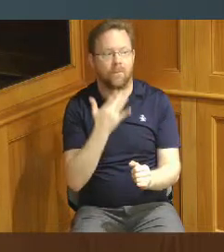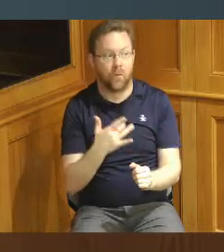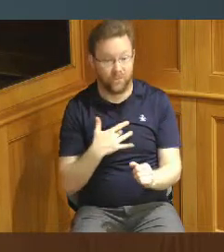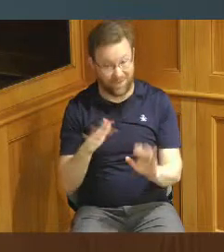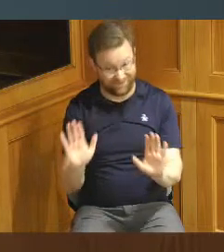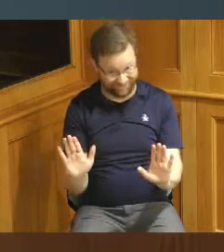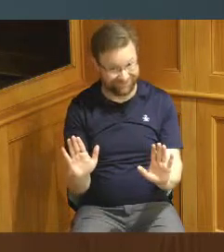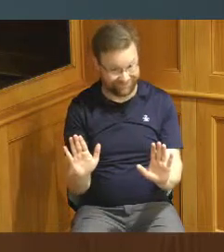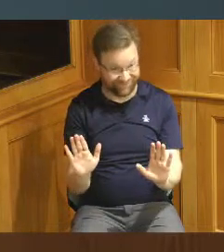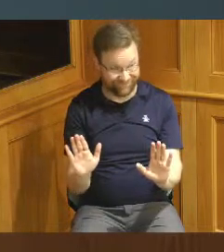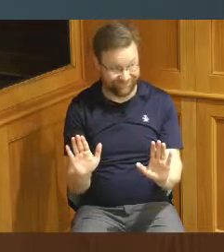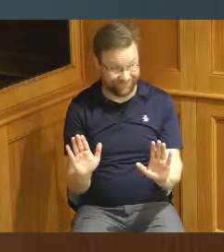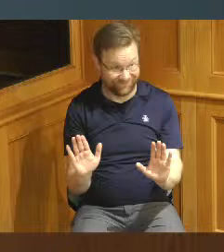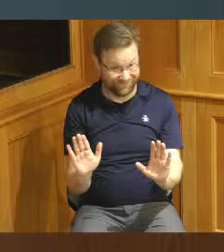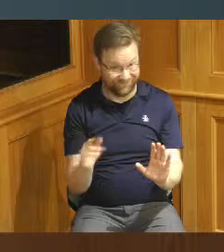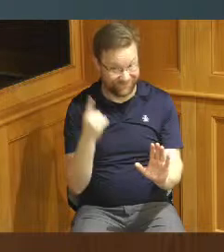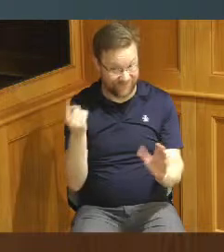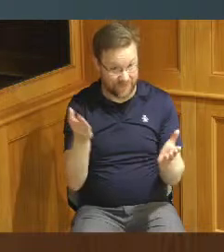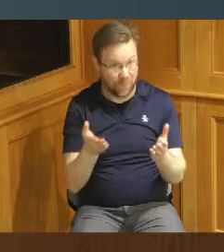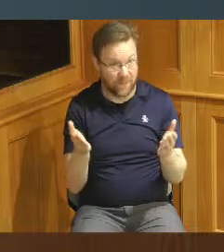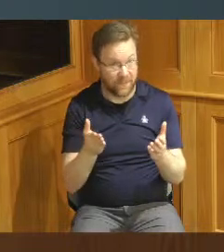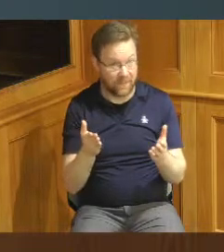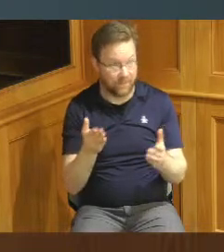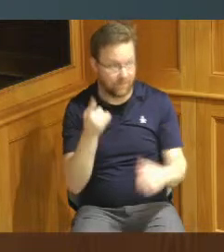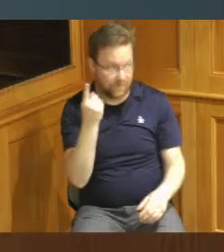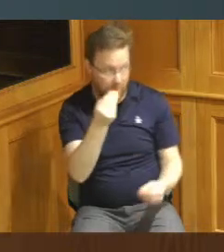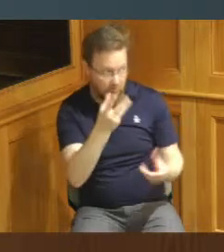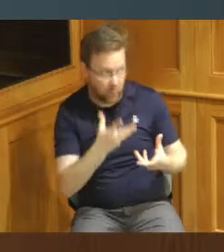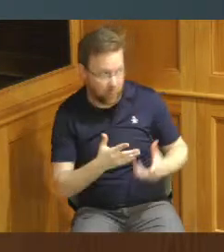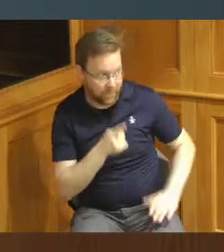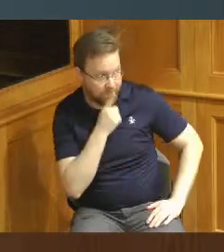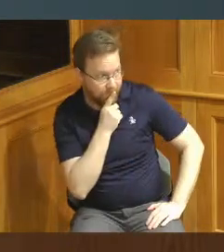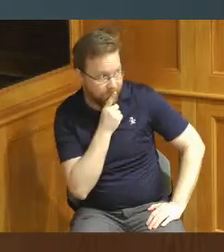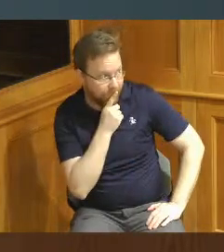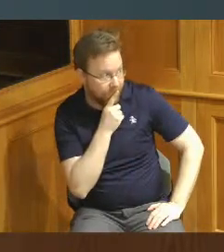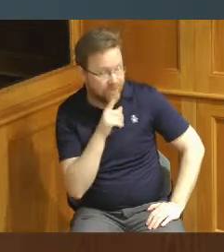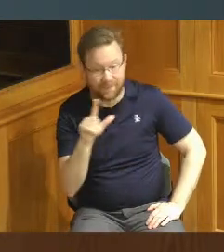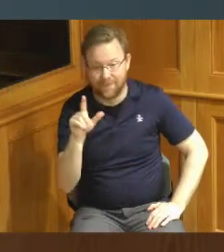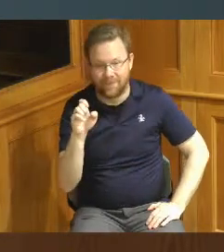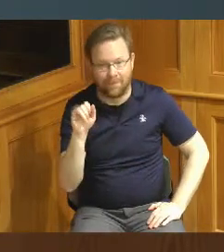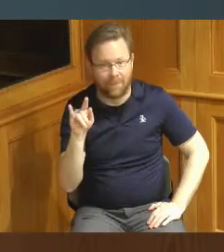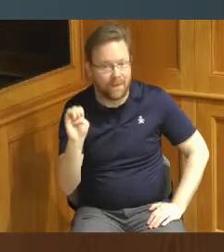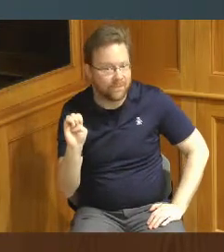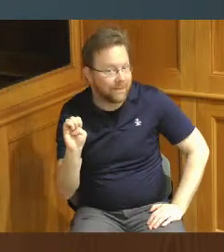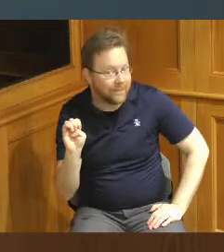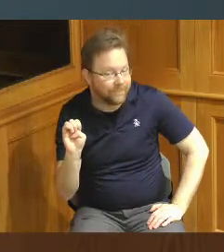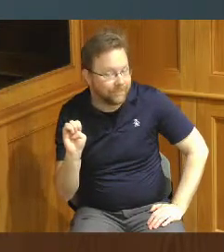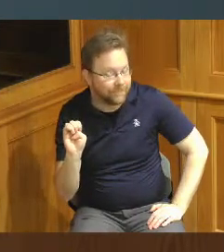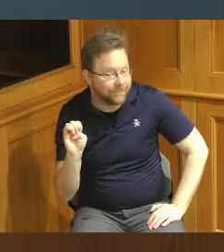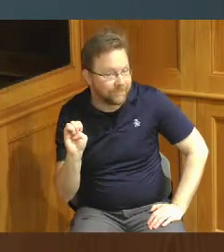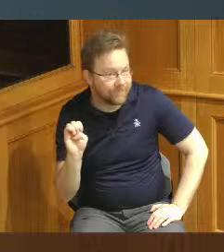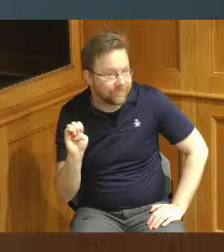(Administrator Aluotto) Jeff Aluotto County Administrator (James ???) James ??? Council for the Board (Commissioner Reece) and I'm Hamilton County Commission